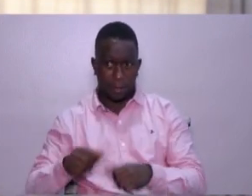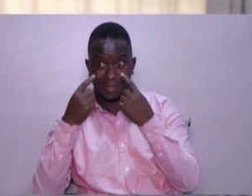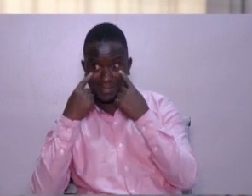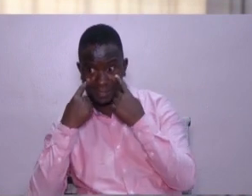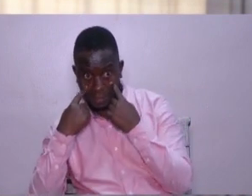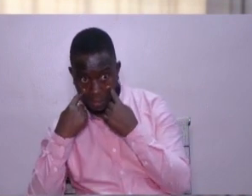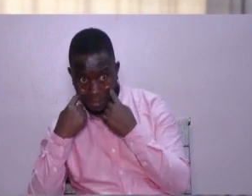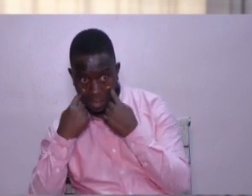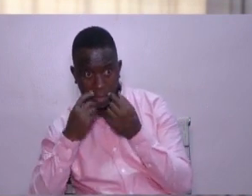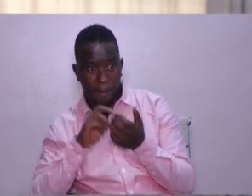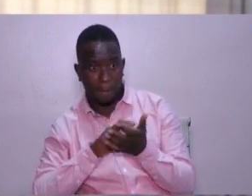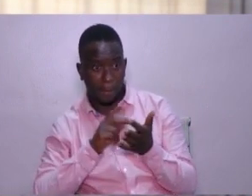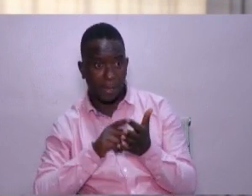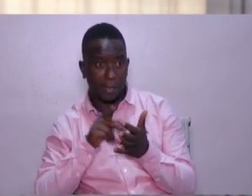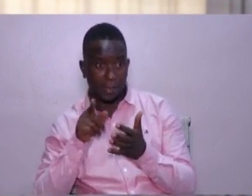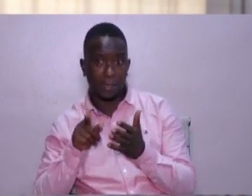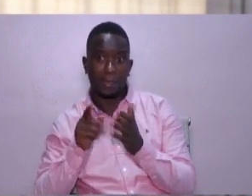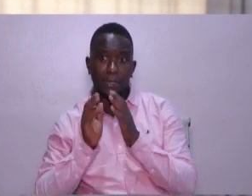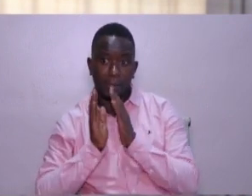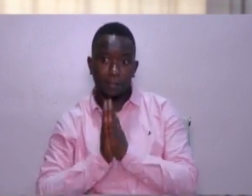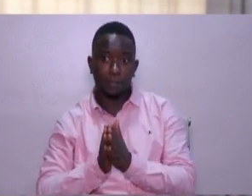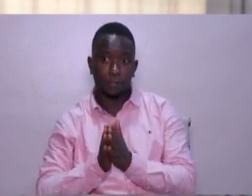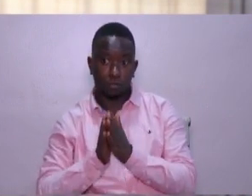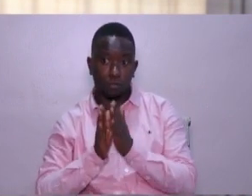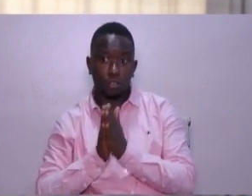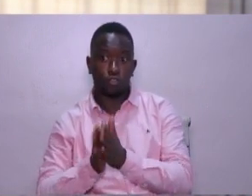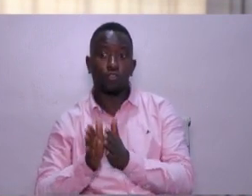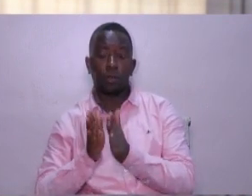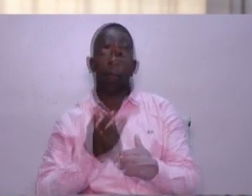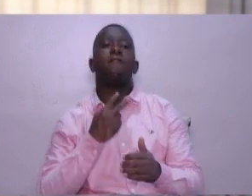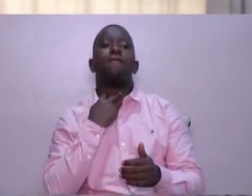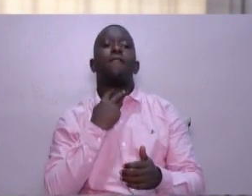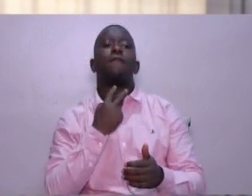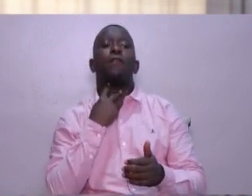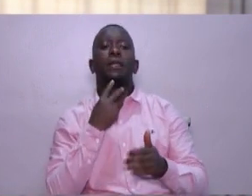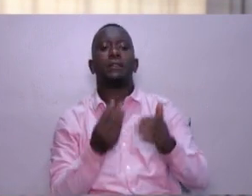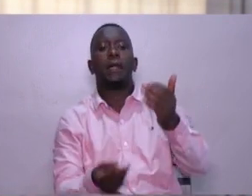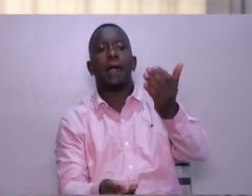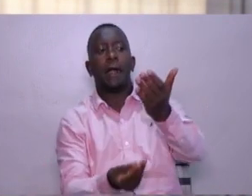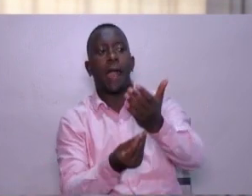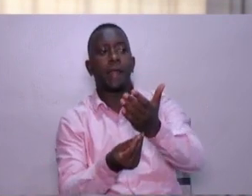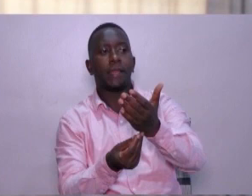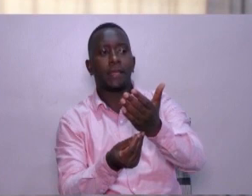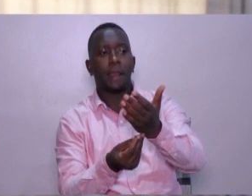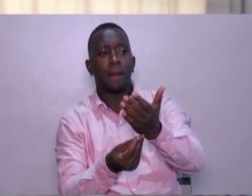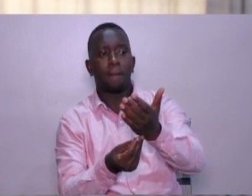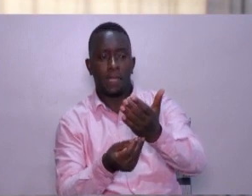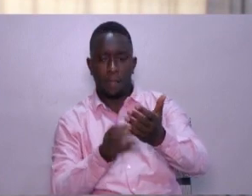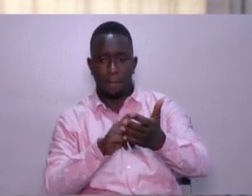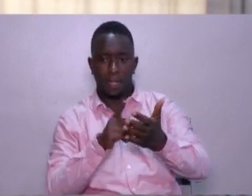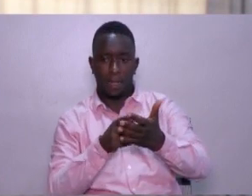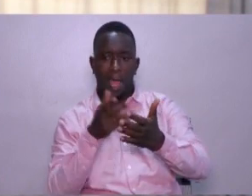So that instruction should be voiced So there will be an instruction to record a voice over